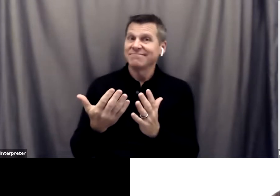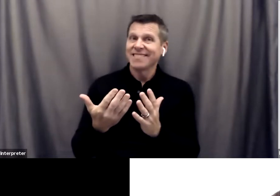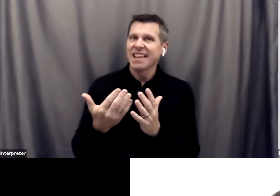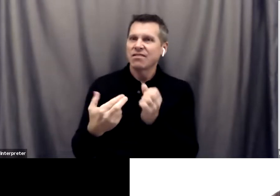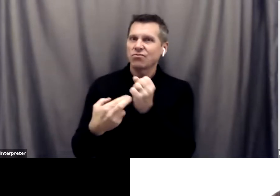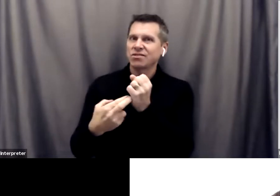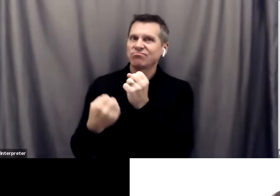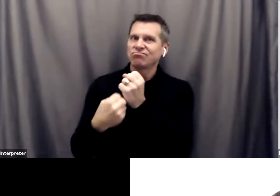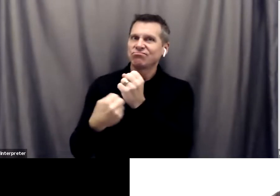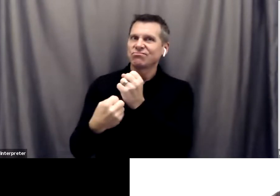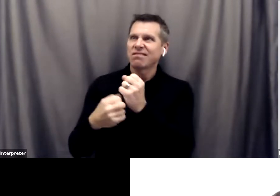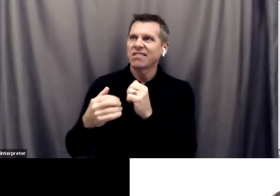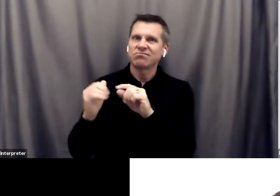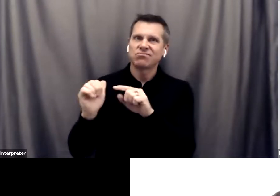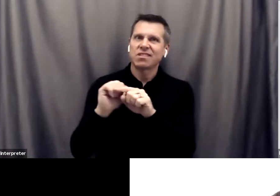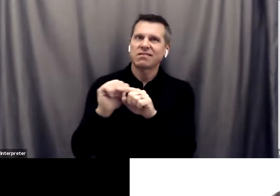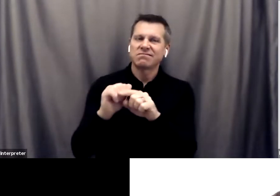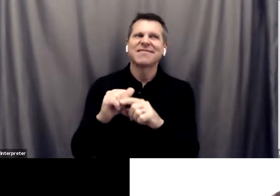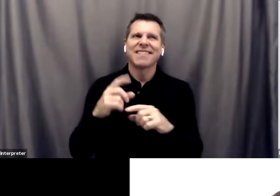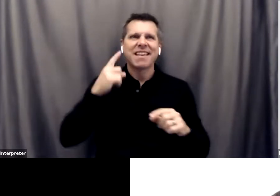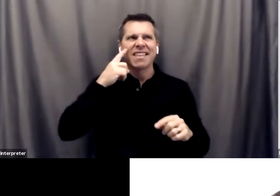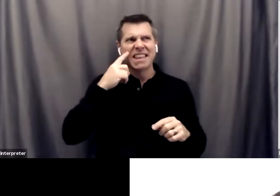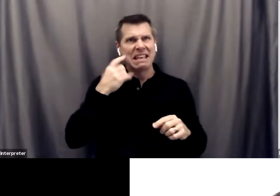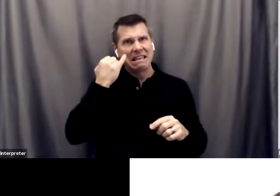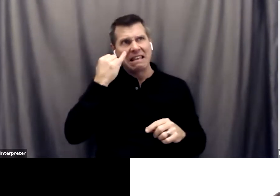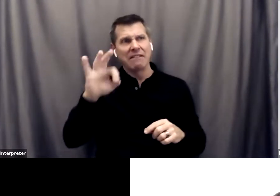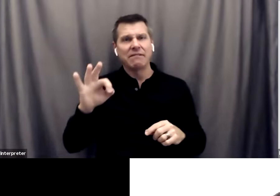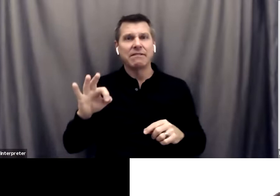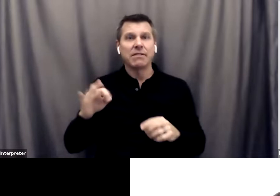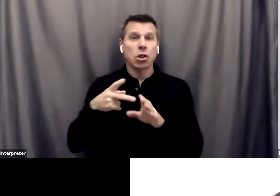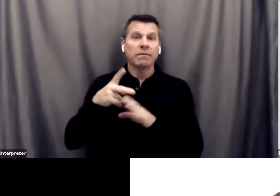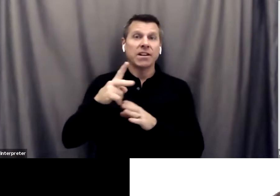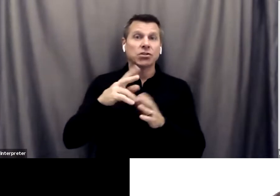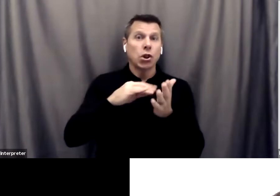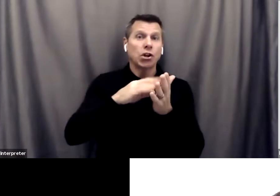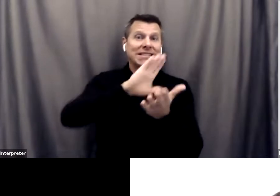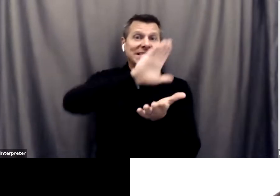like that. And I think that we have this opportunity with the Professional Learning Center to do things exactly like that. They